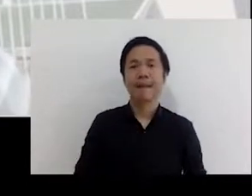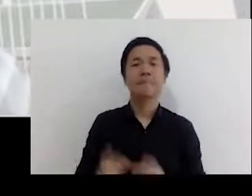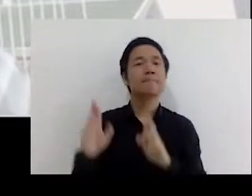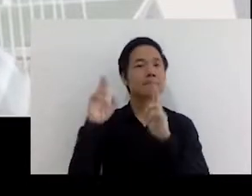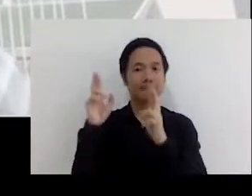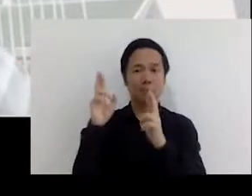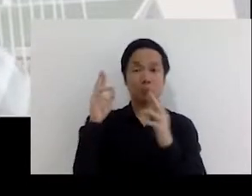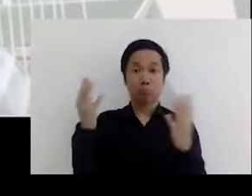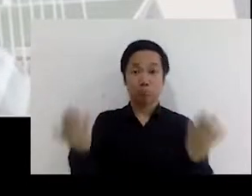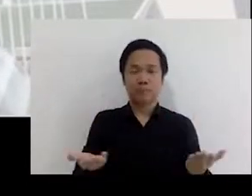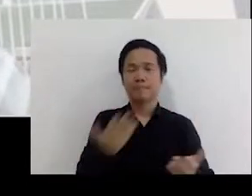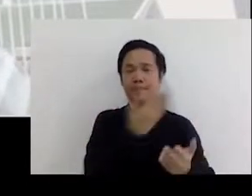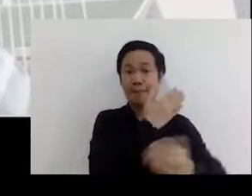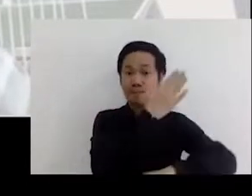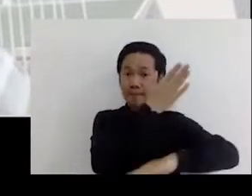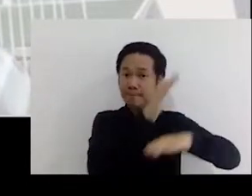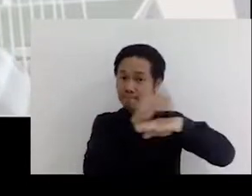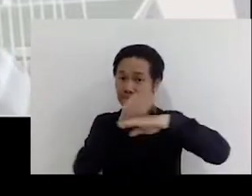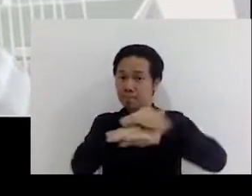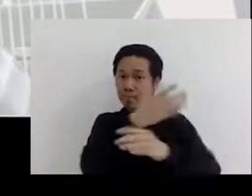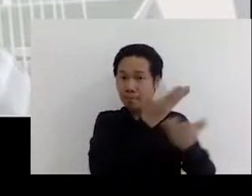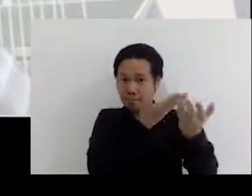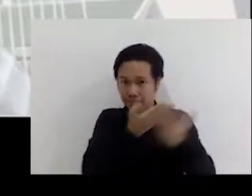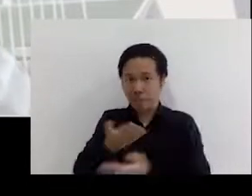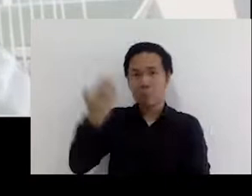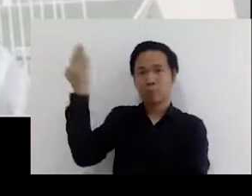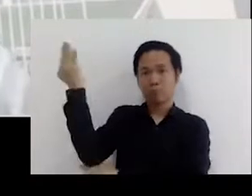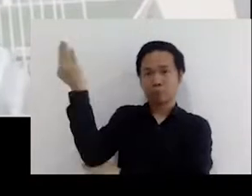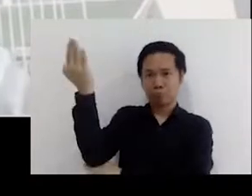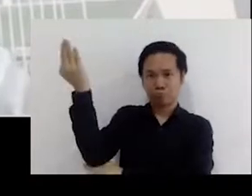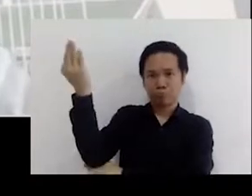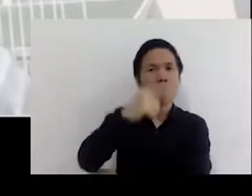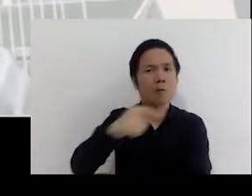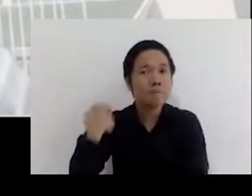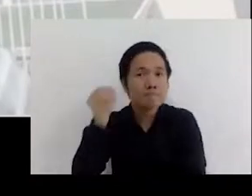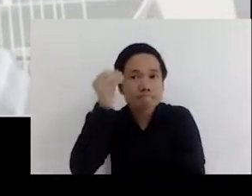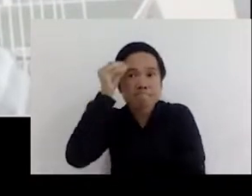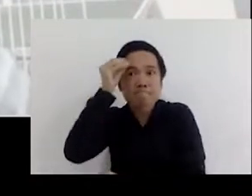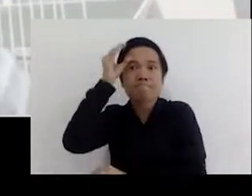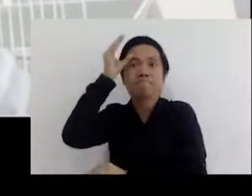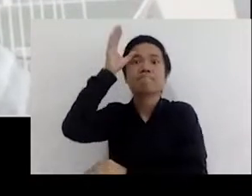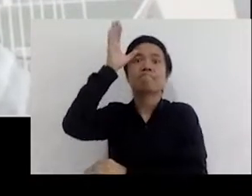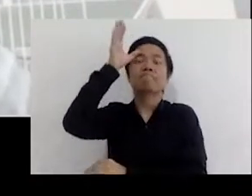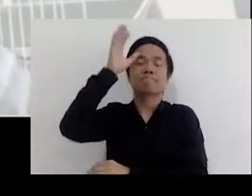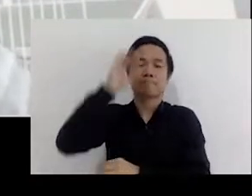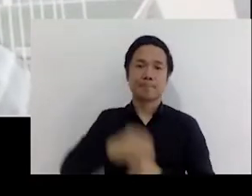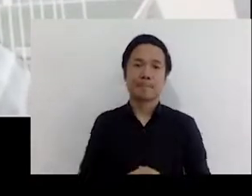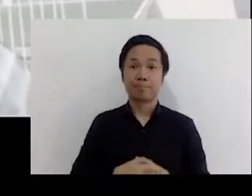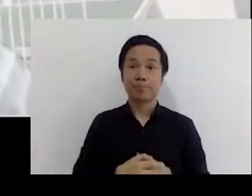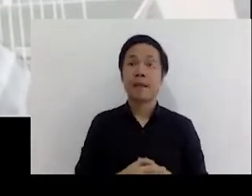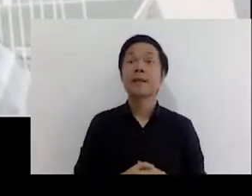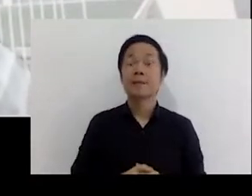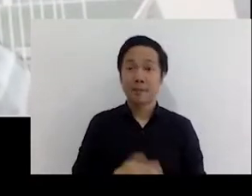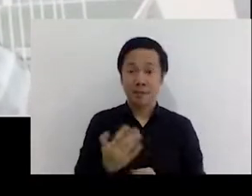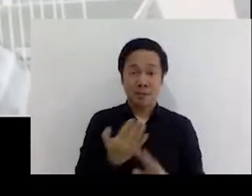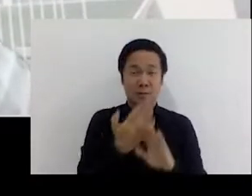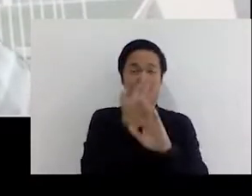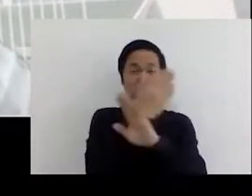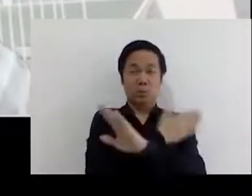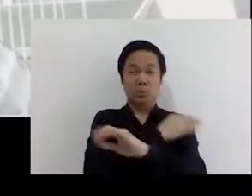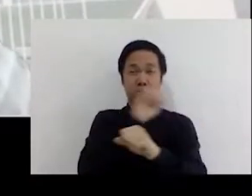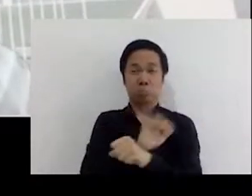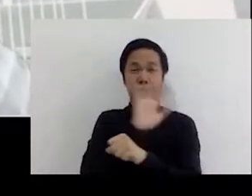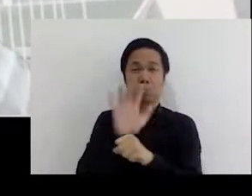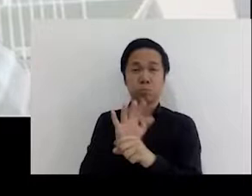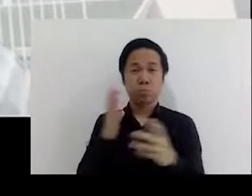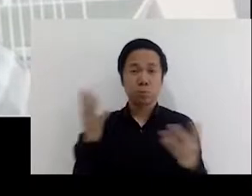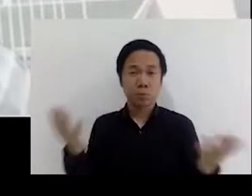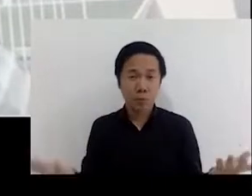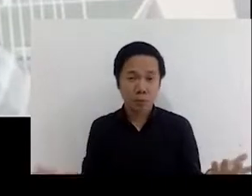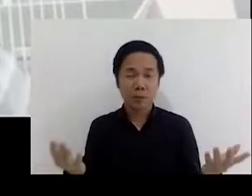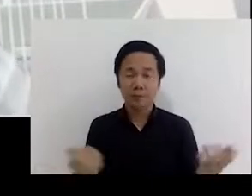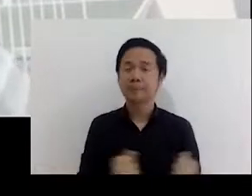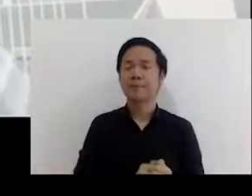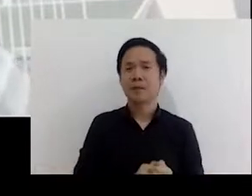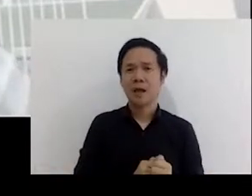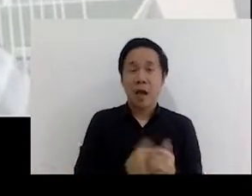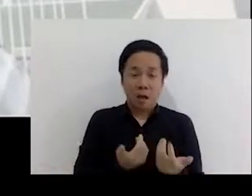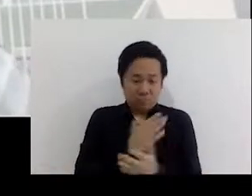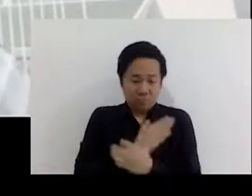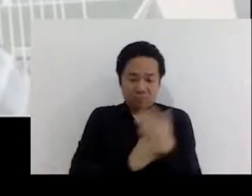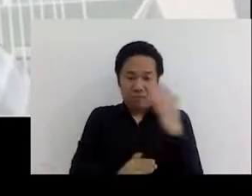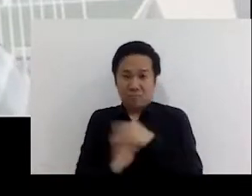But we all know that even before the pandemic, persons with disabilities face barriers to full and effective participation in society.